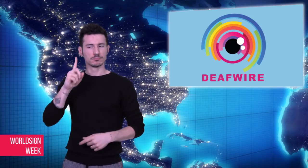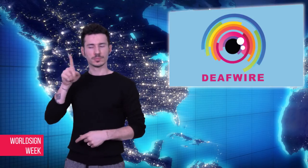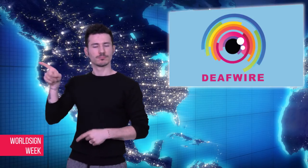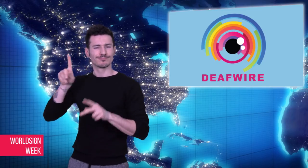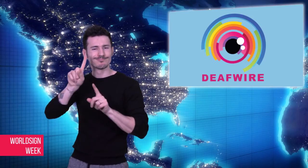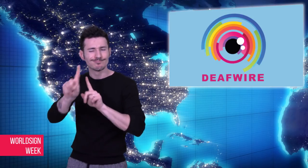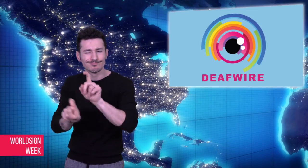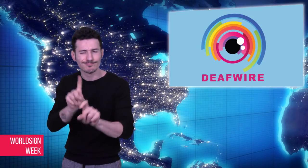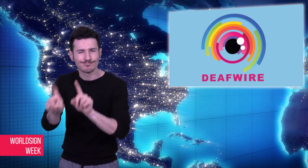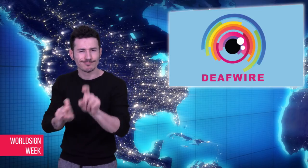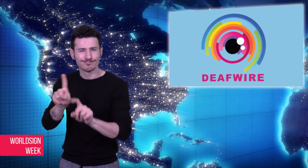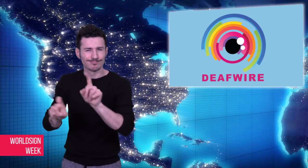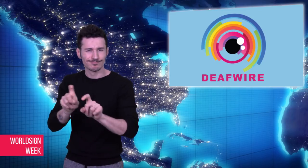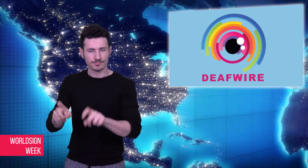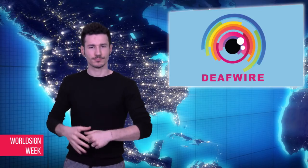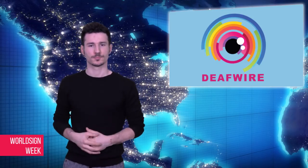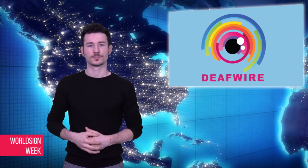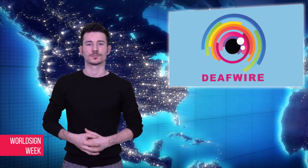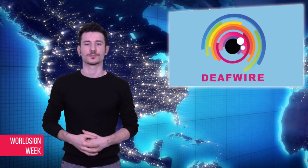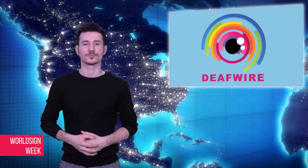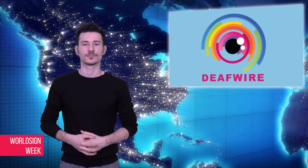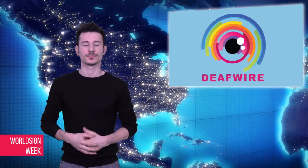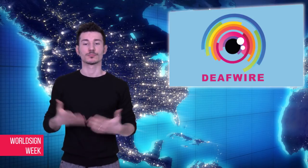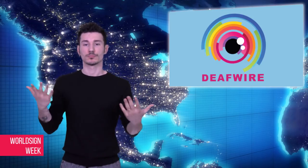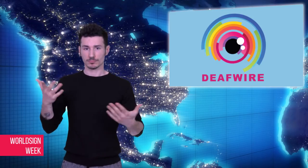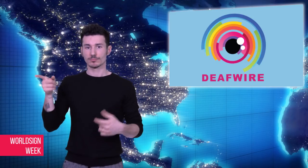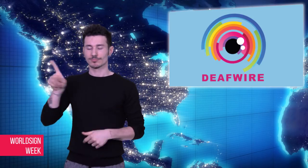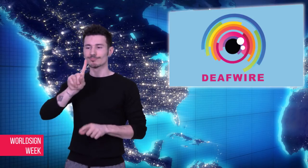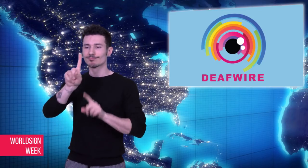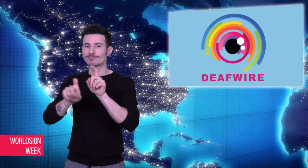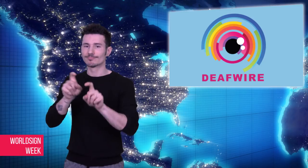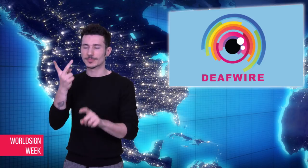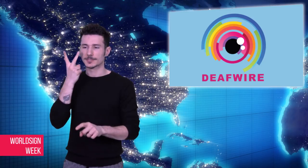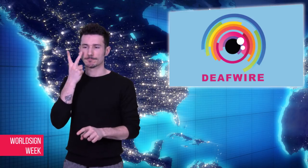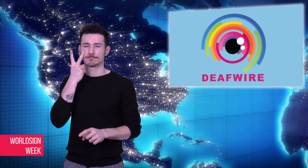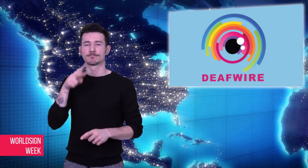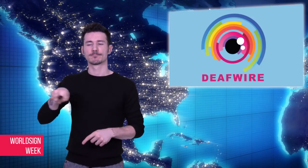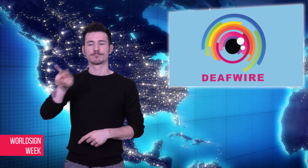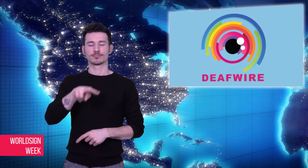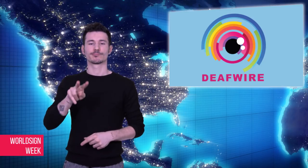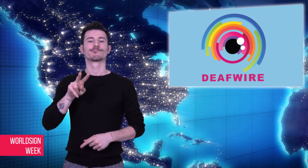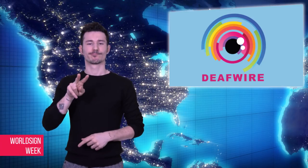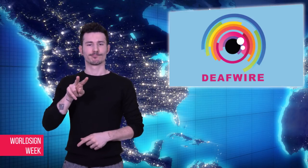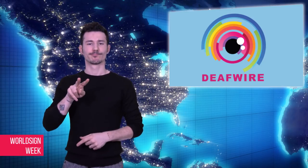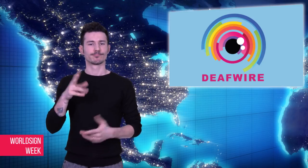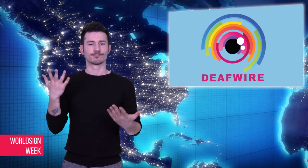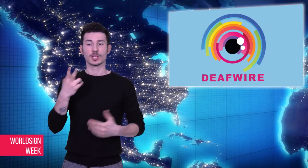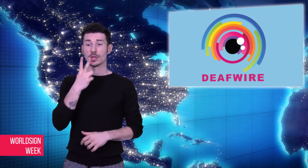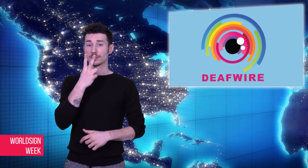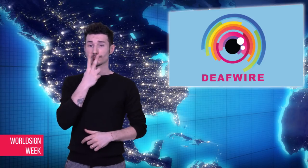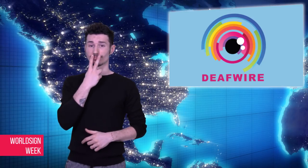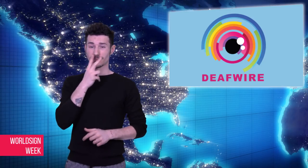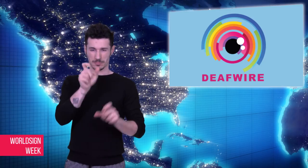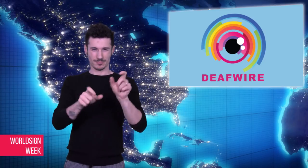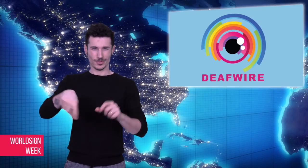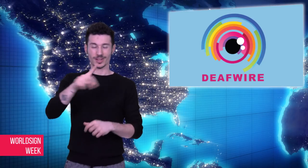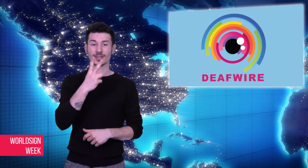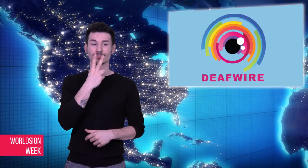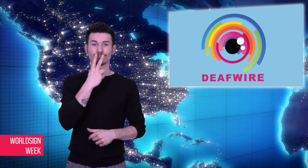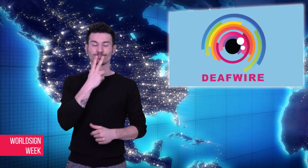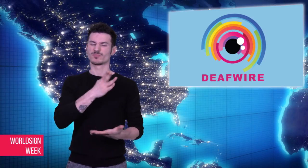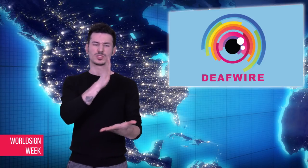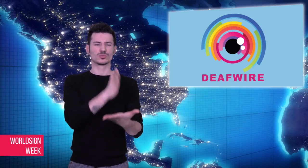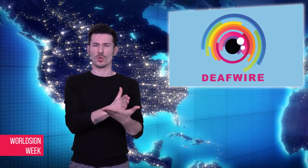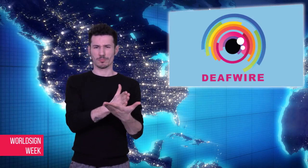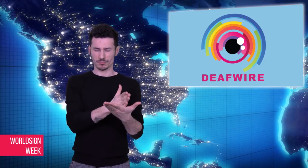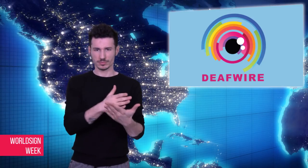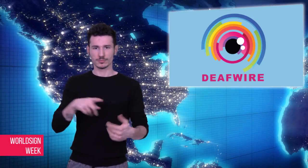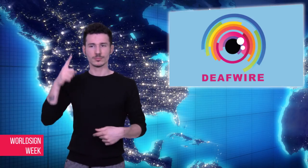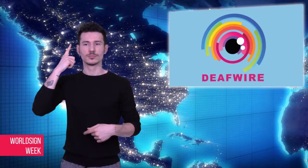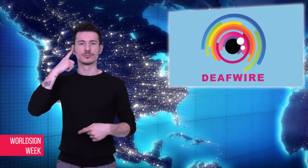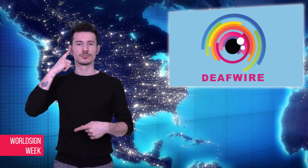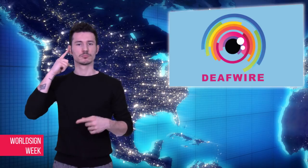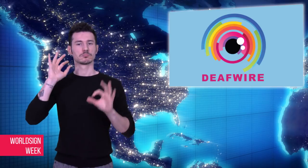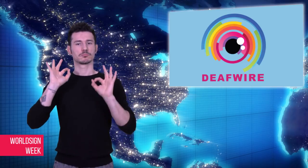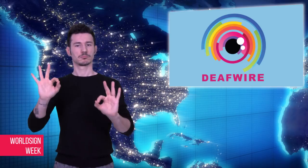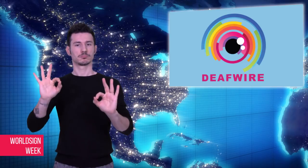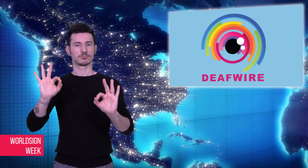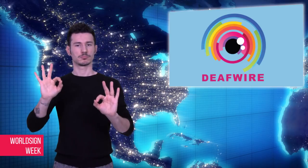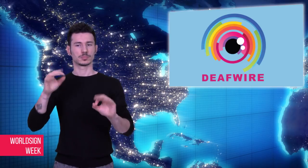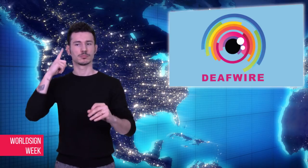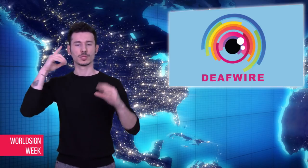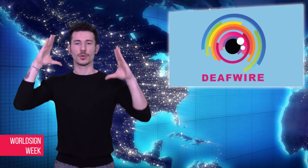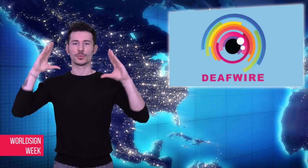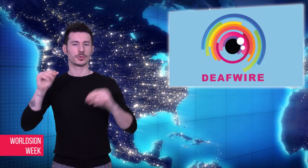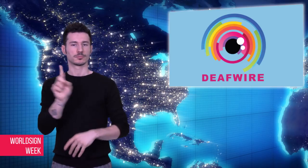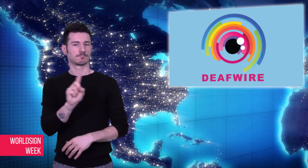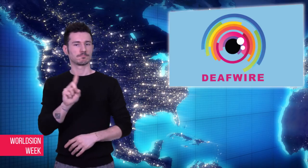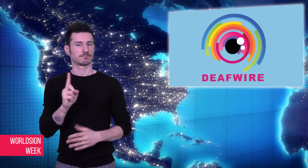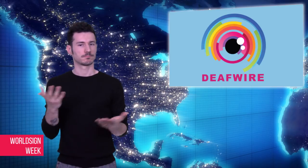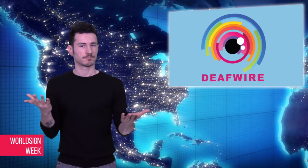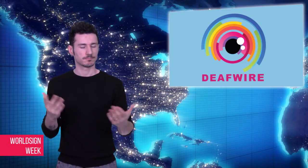smoking does reduce chances of hearing loss.